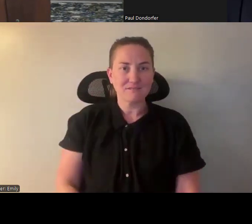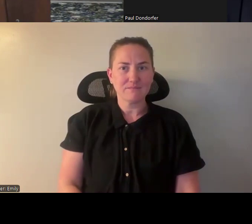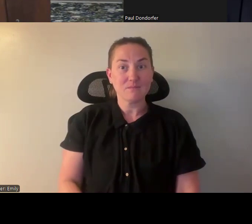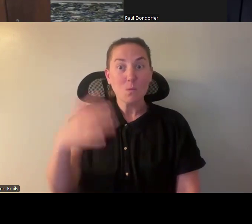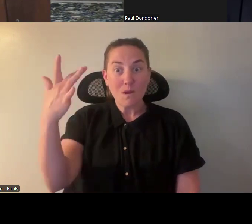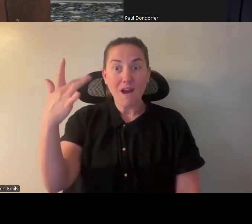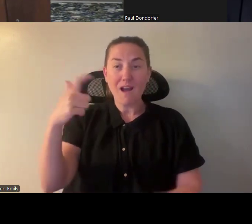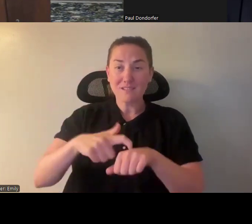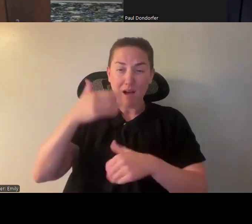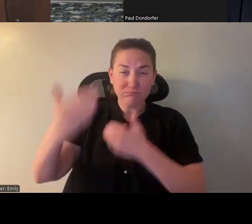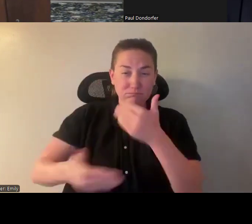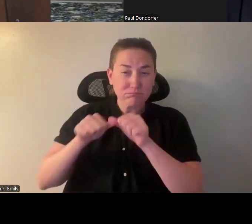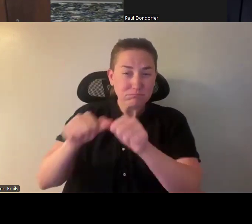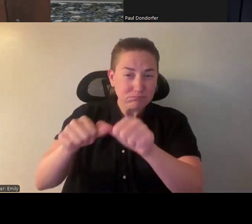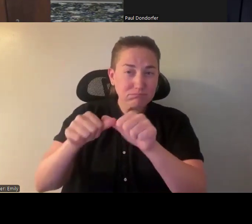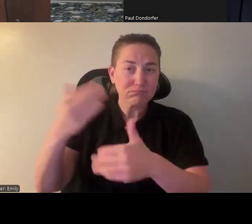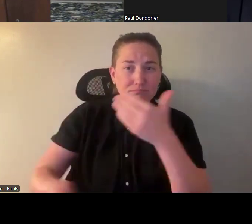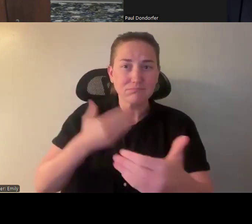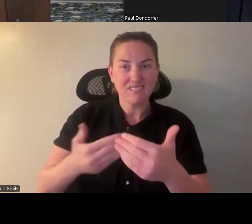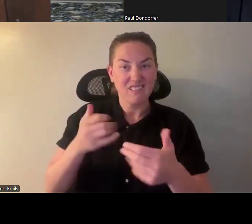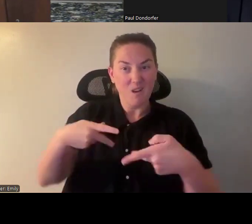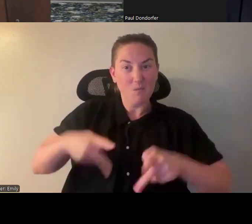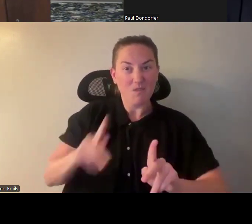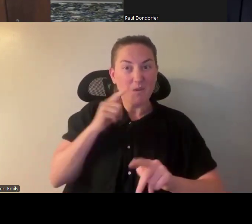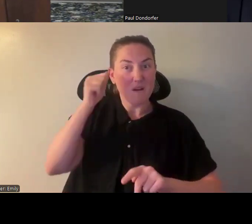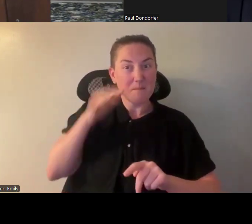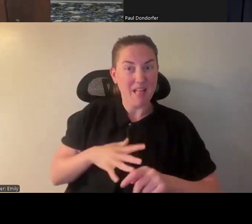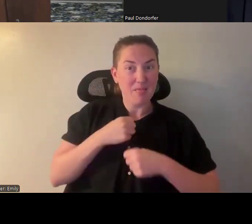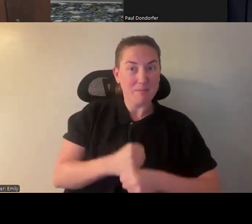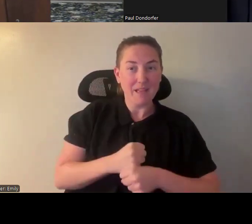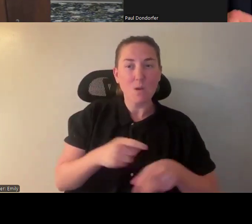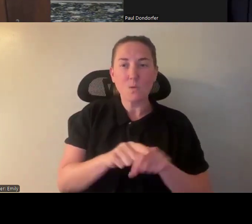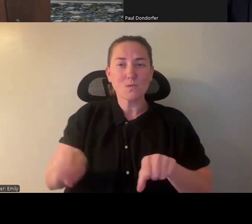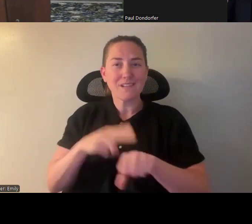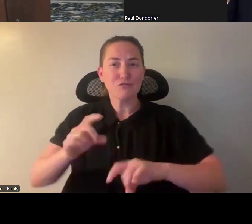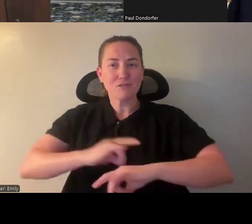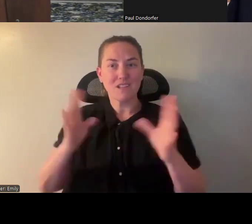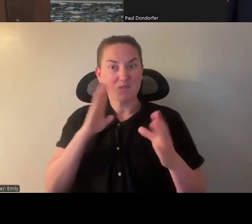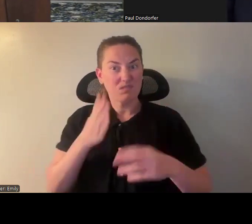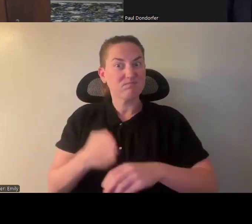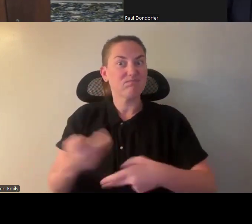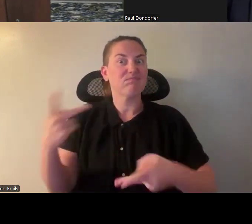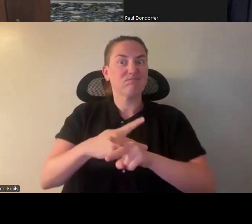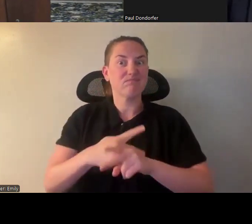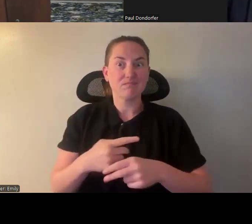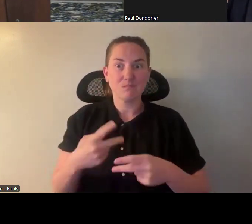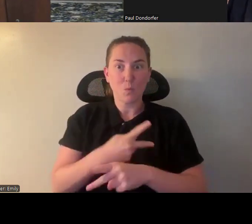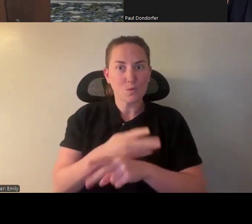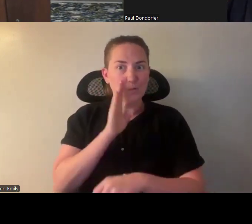goes on the chance for man-made and natural disasters will increase Here are some disasters